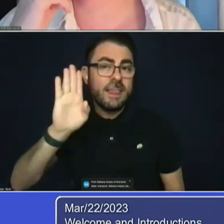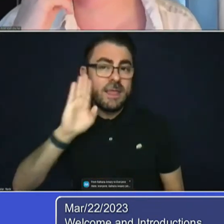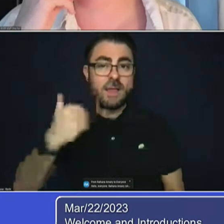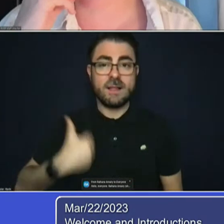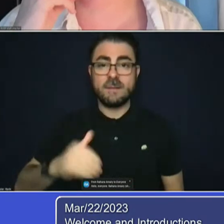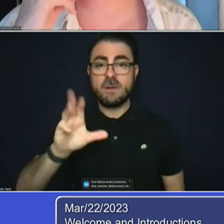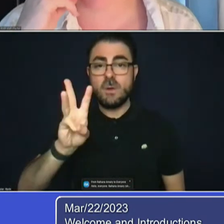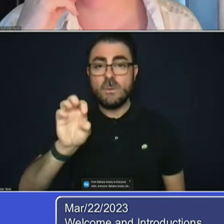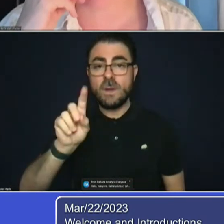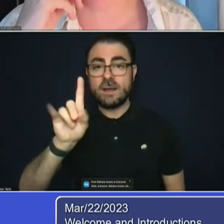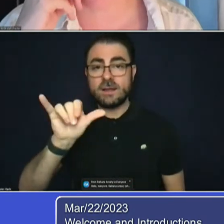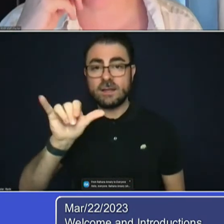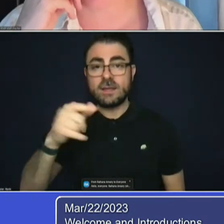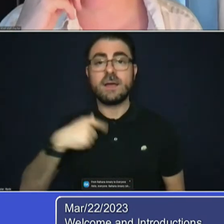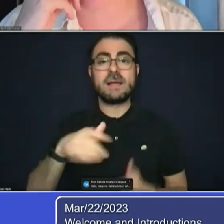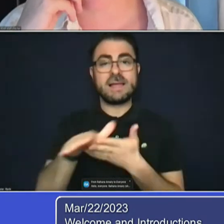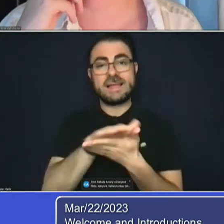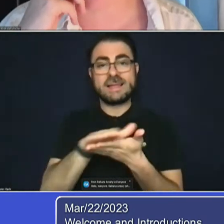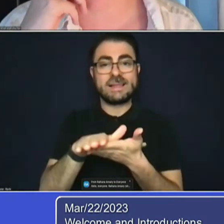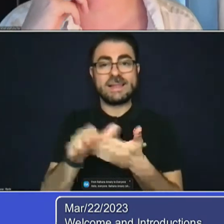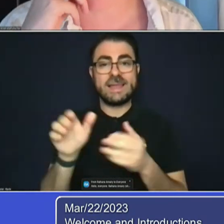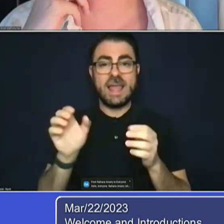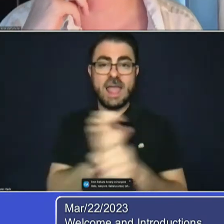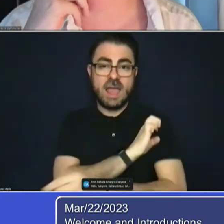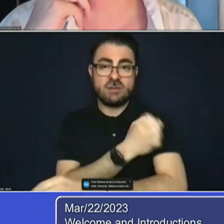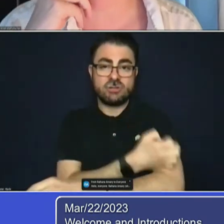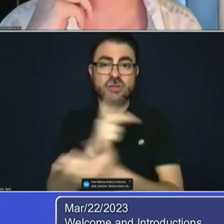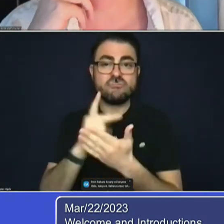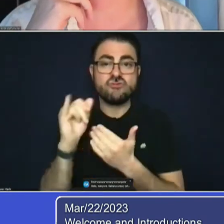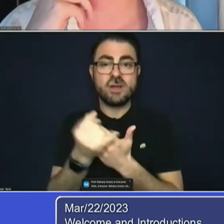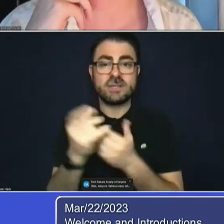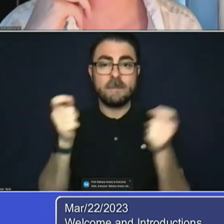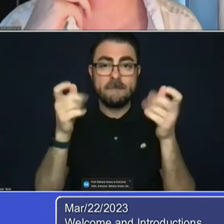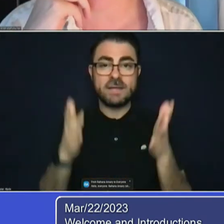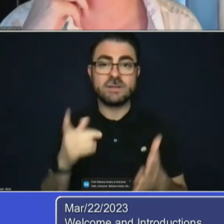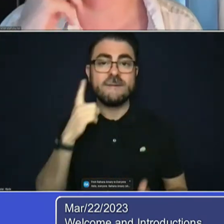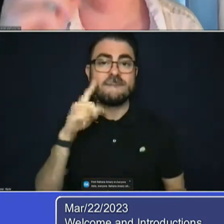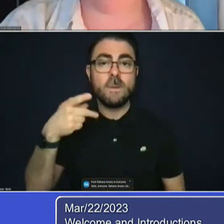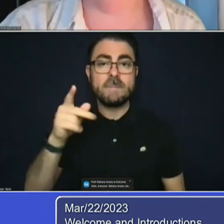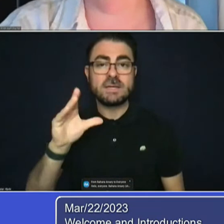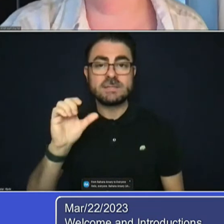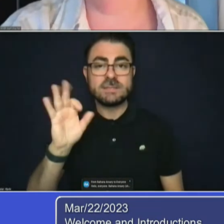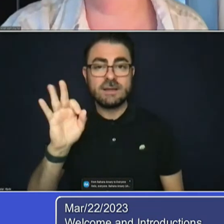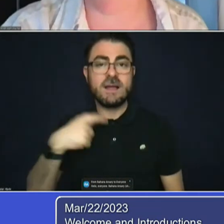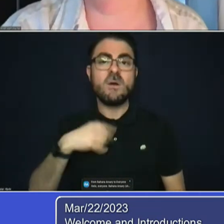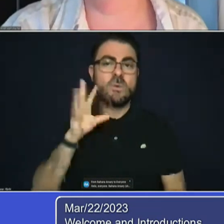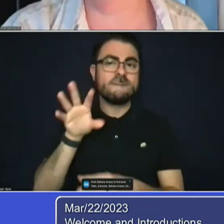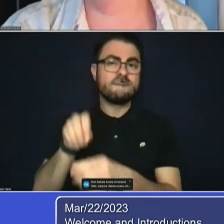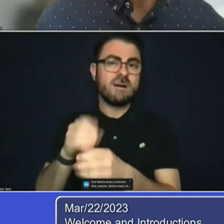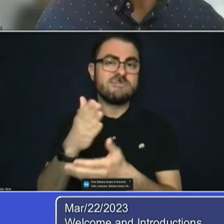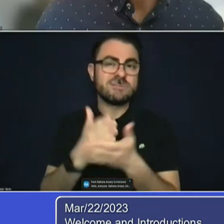DEPUTY MANAGER HERE AT PCEF.